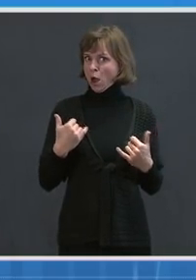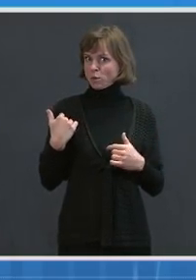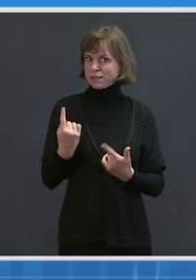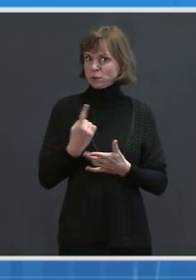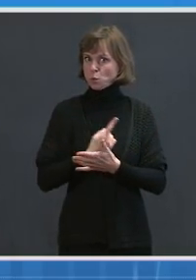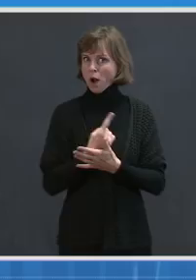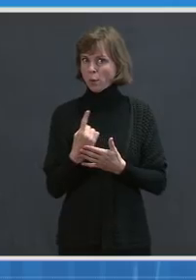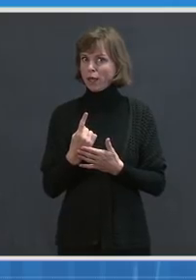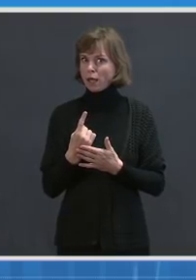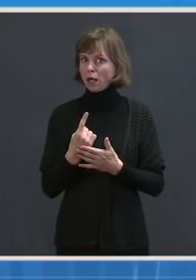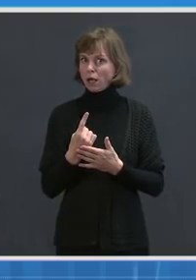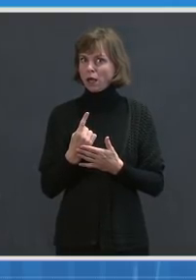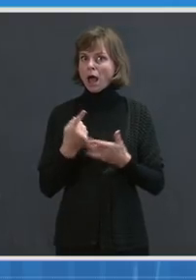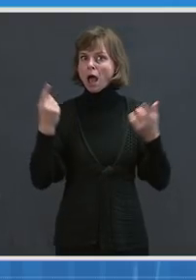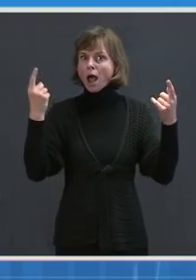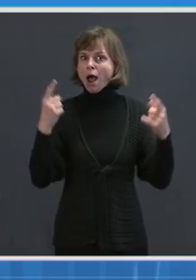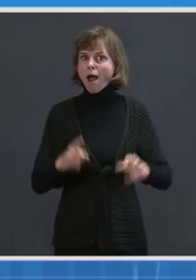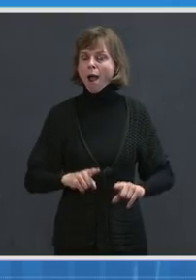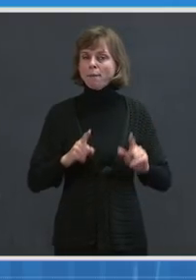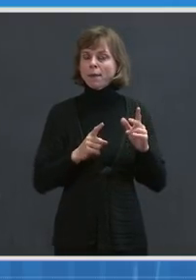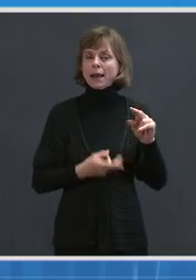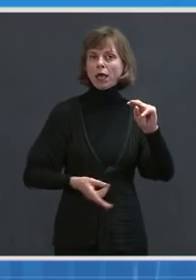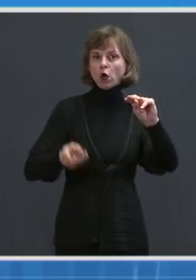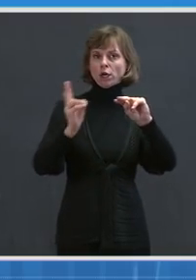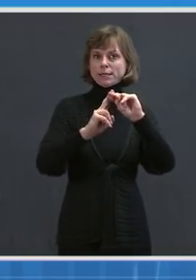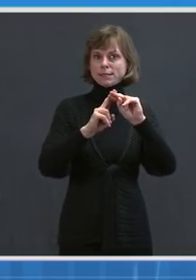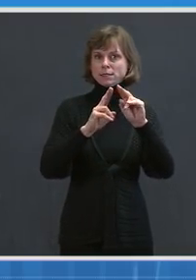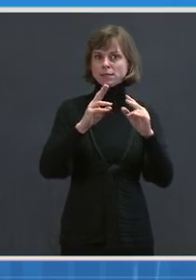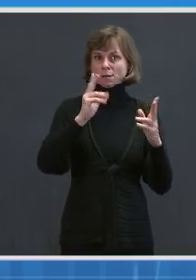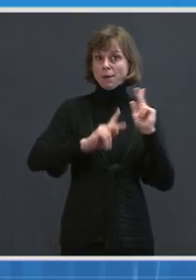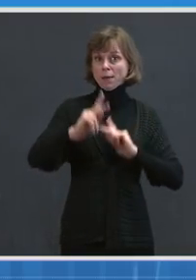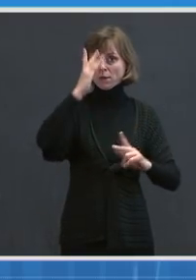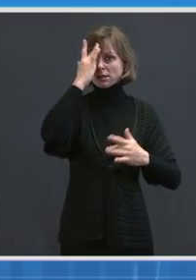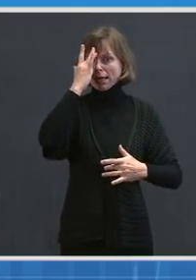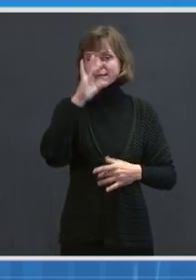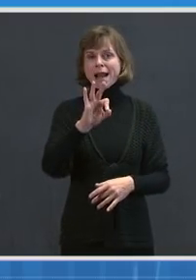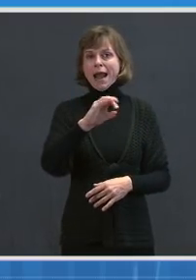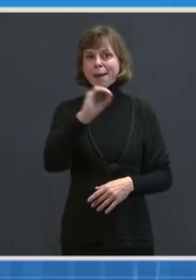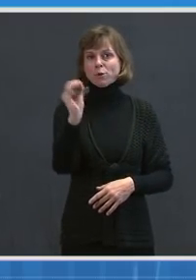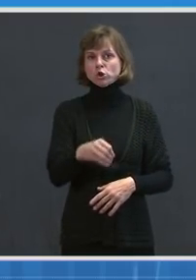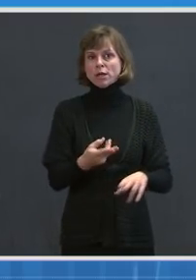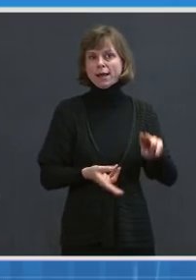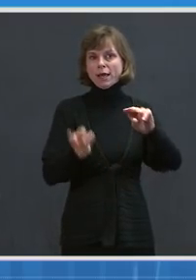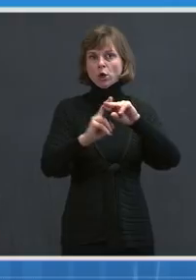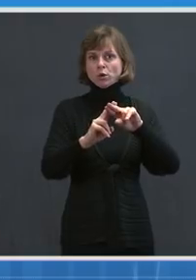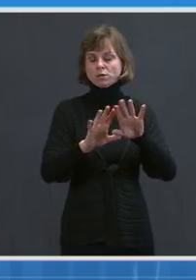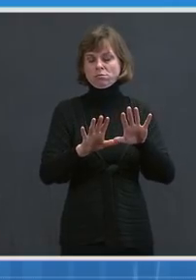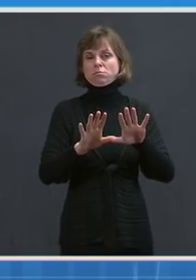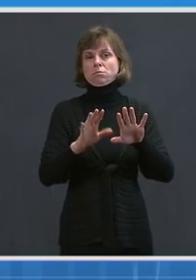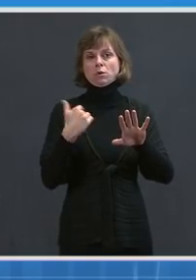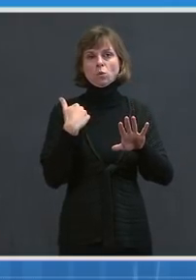they saw an increase in cases by 9 percent, something we desperately want to avoid.